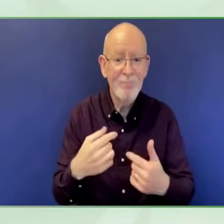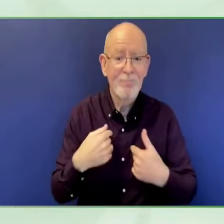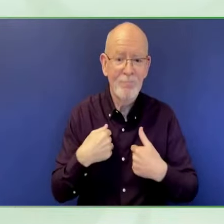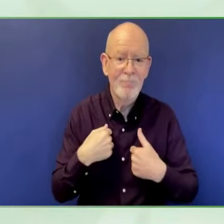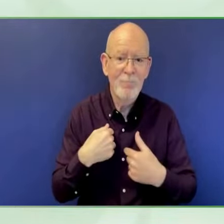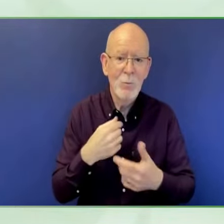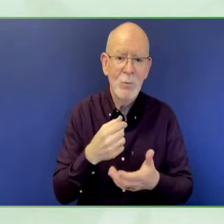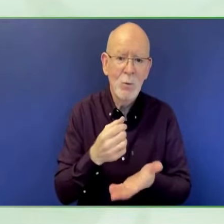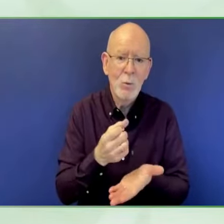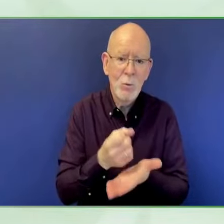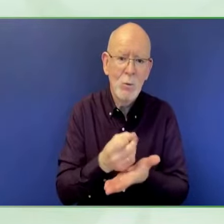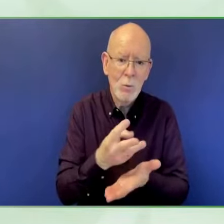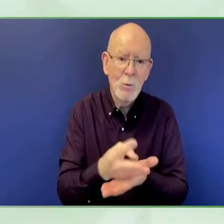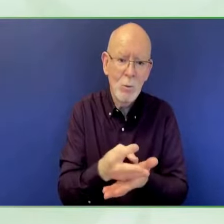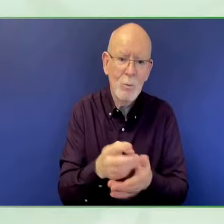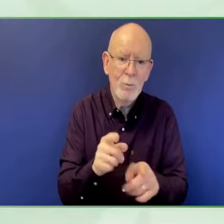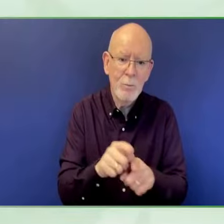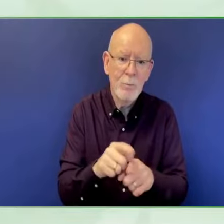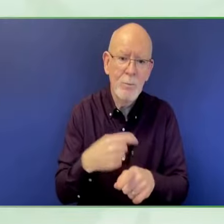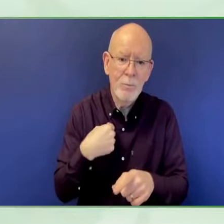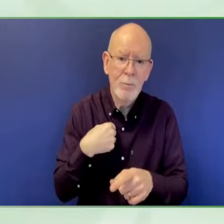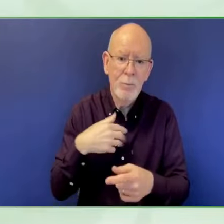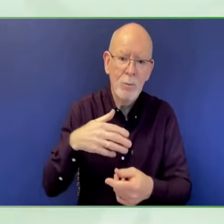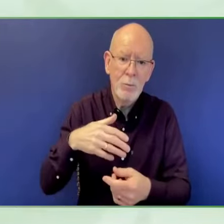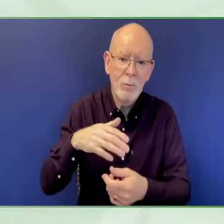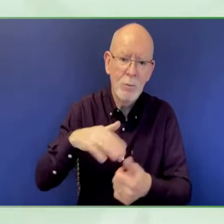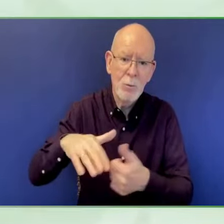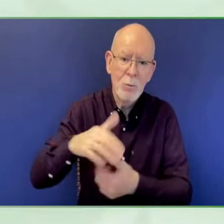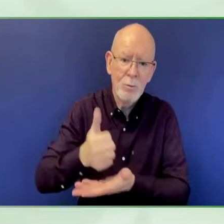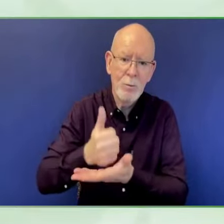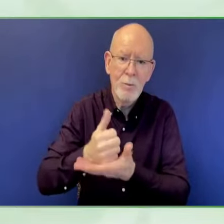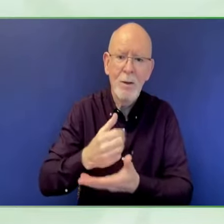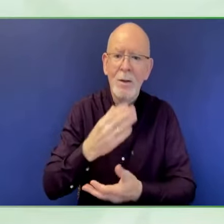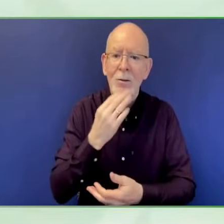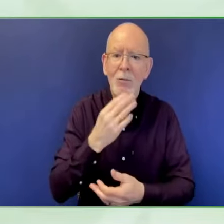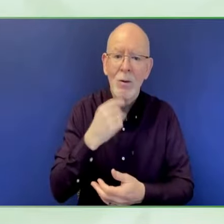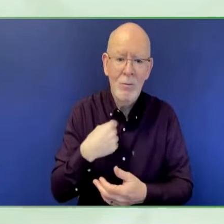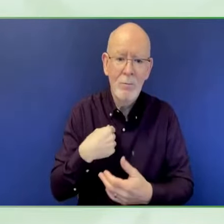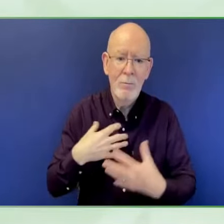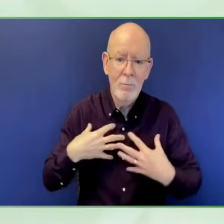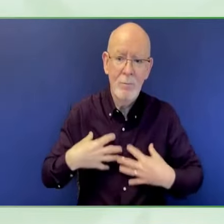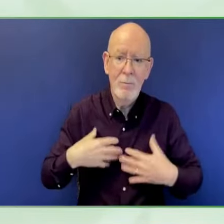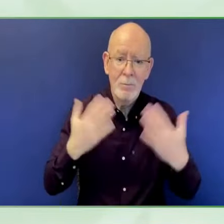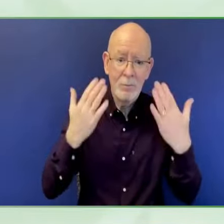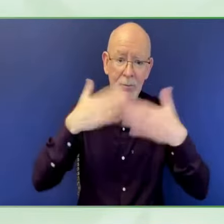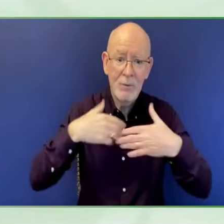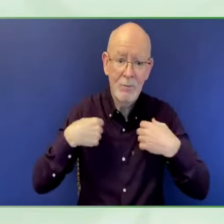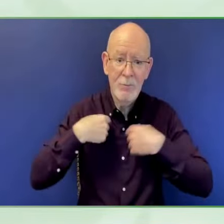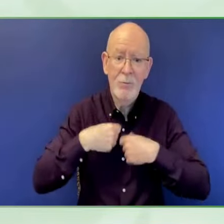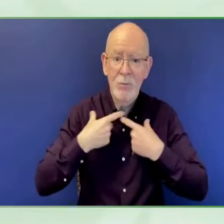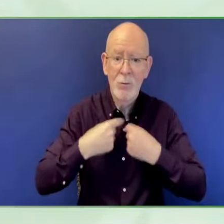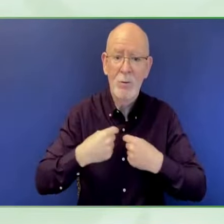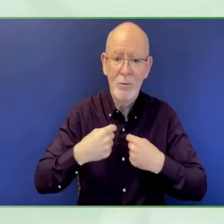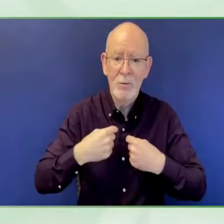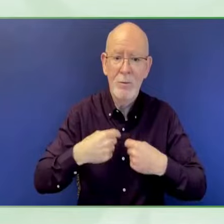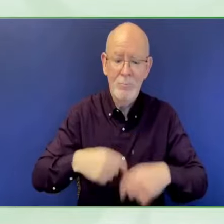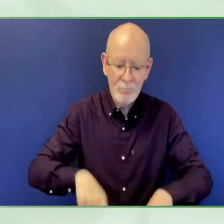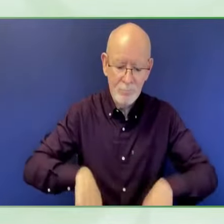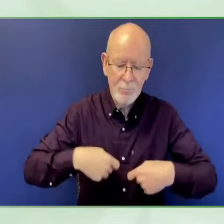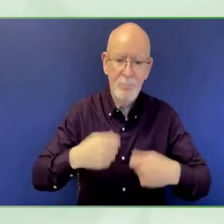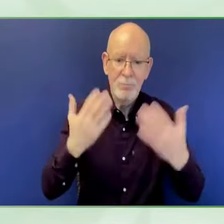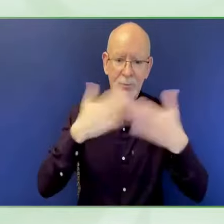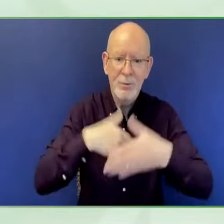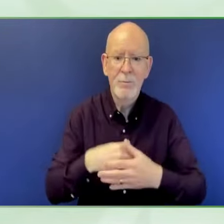Why I am here, and the director unit of integration community.